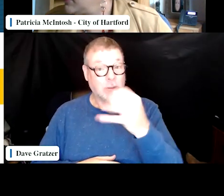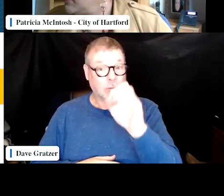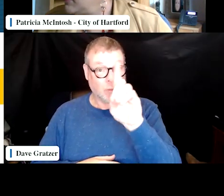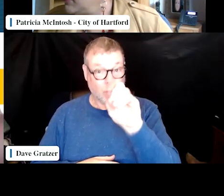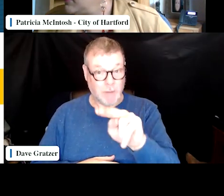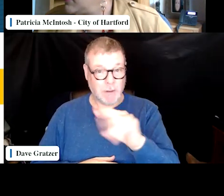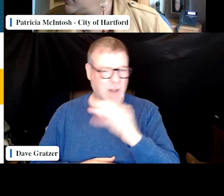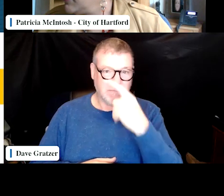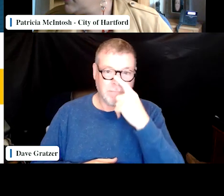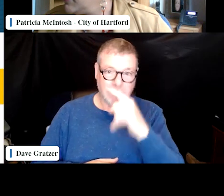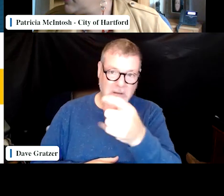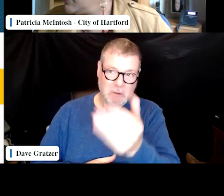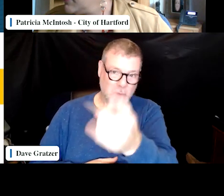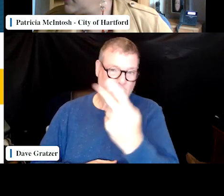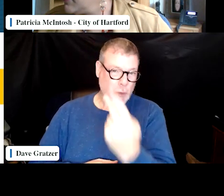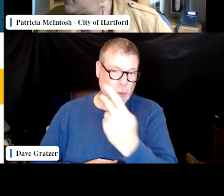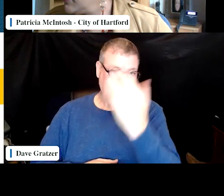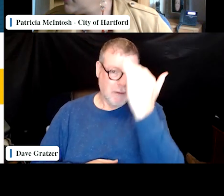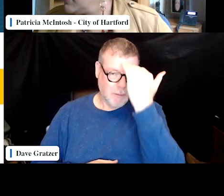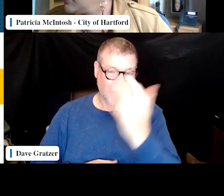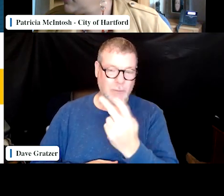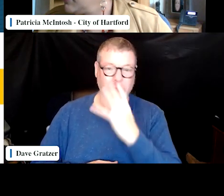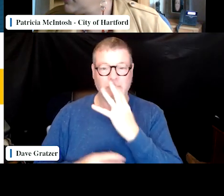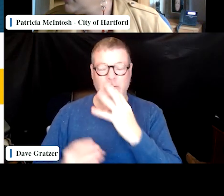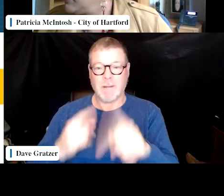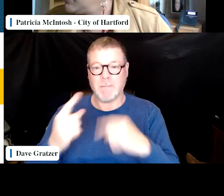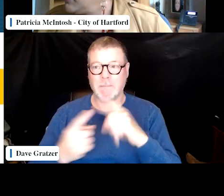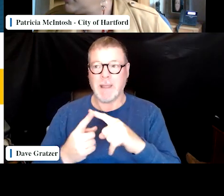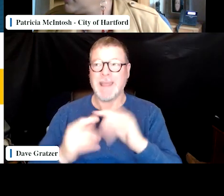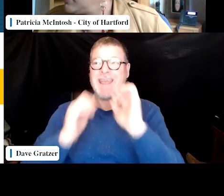Jordan you can pick up here. You and I talked about this just in terms of